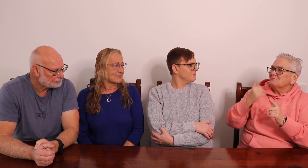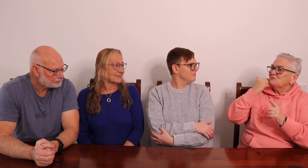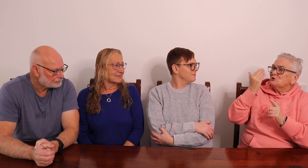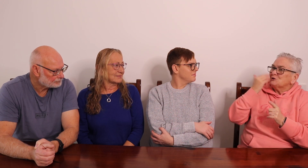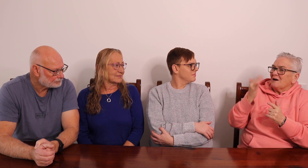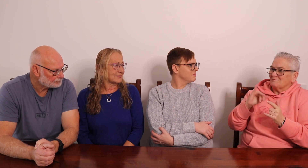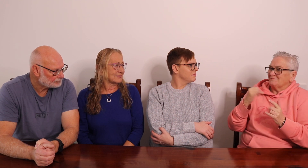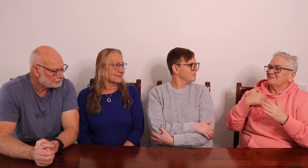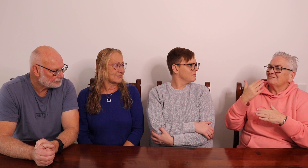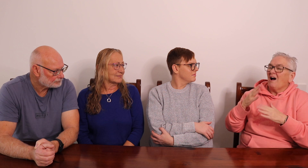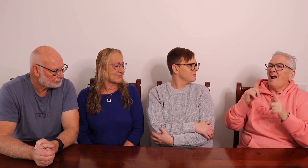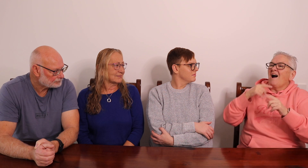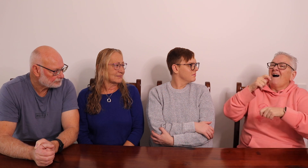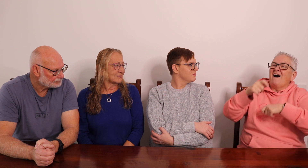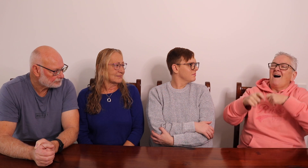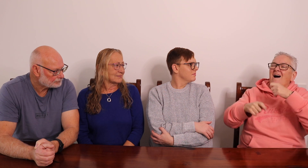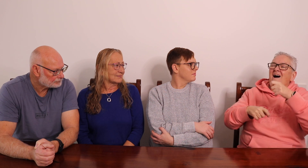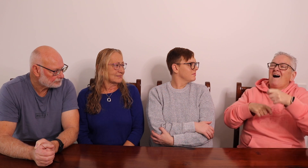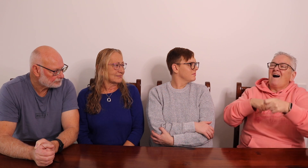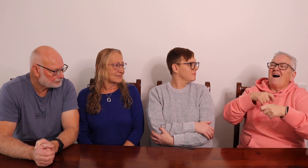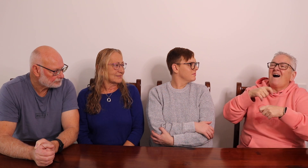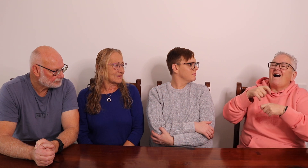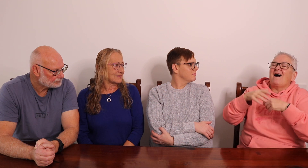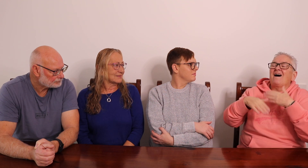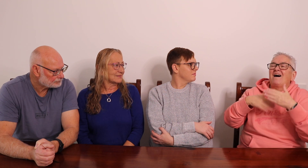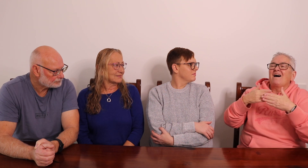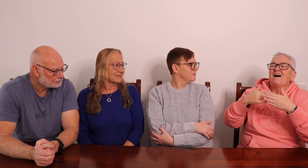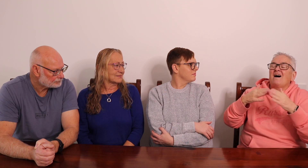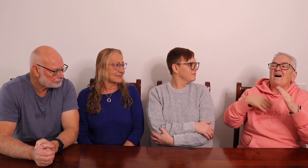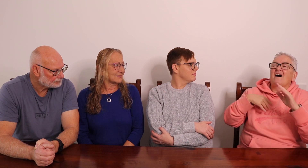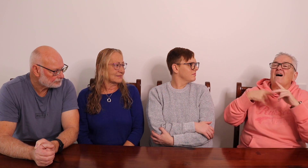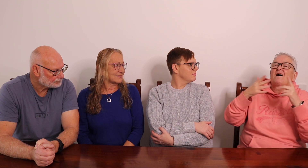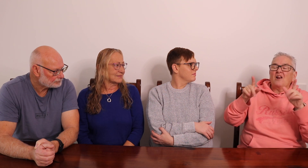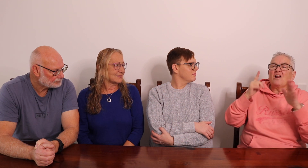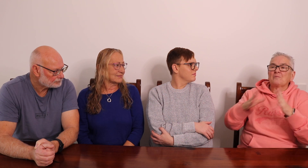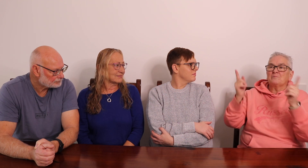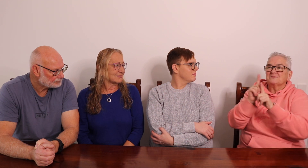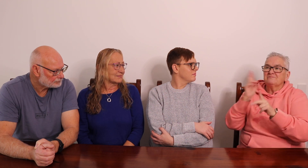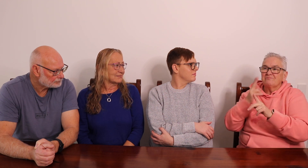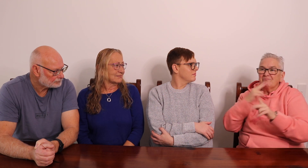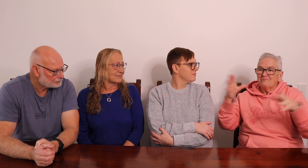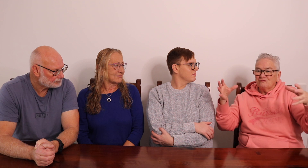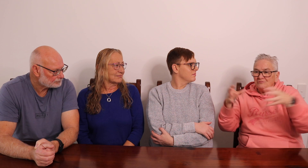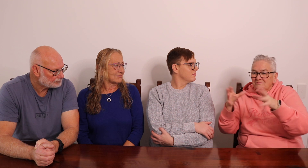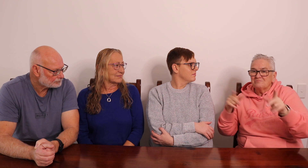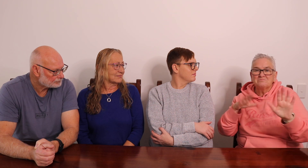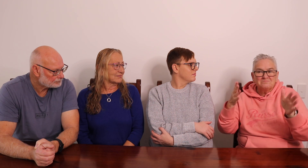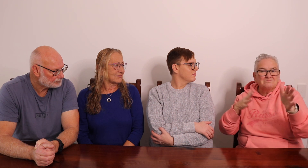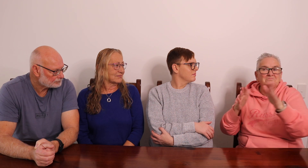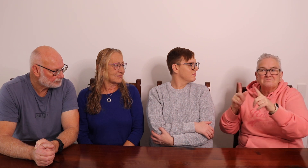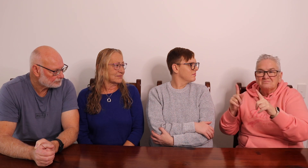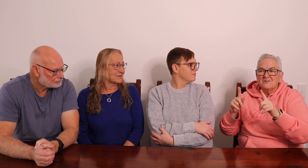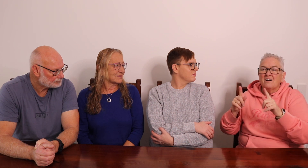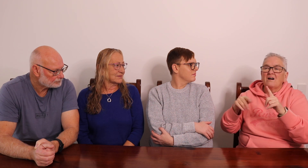Later on, I met up with deaf people.